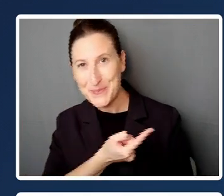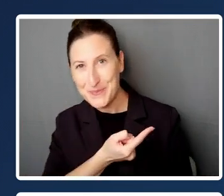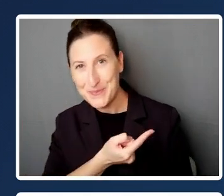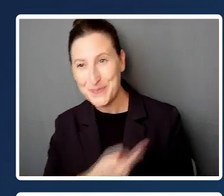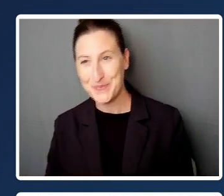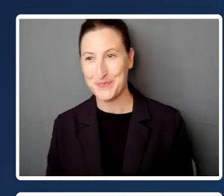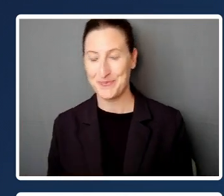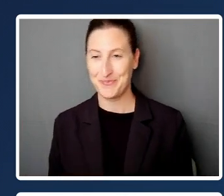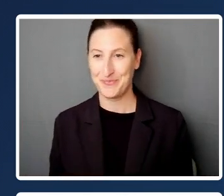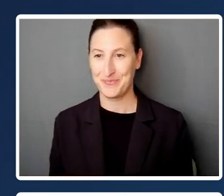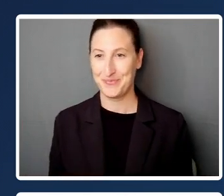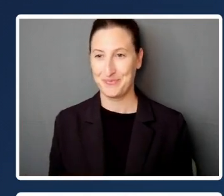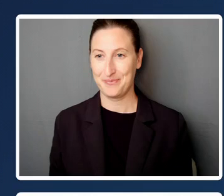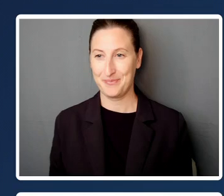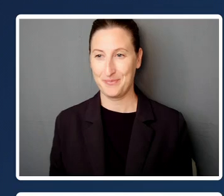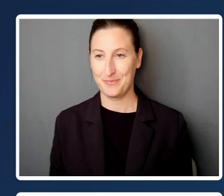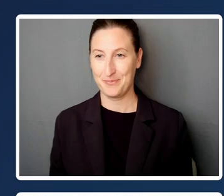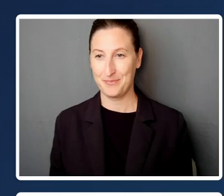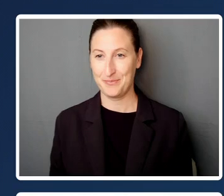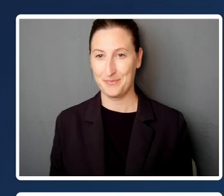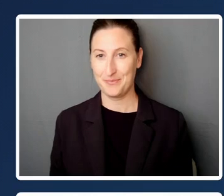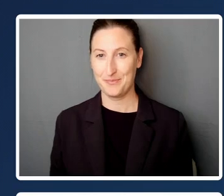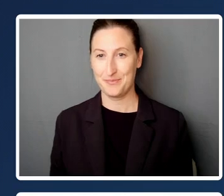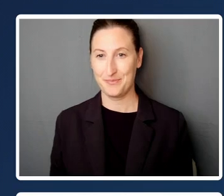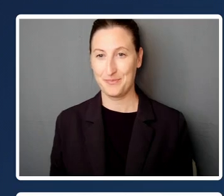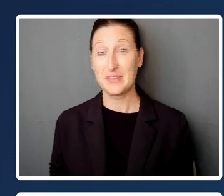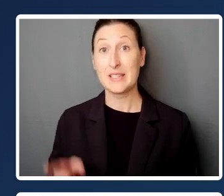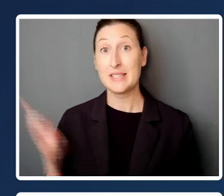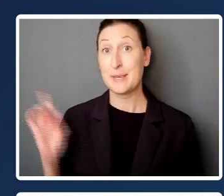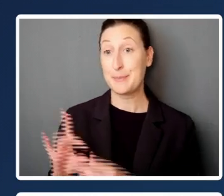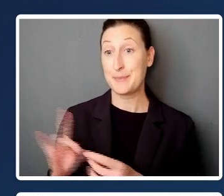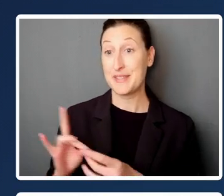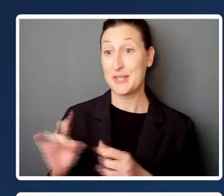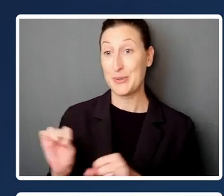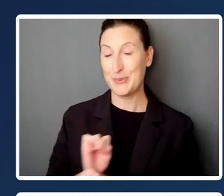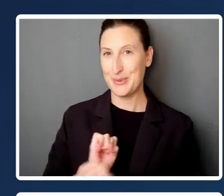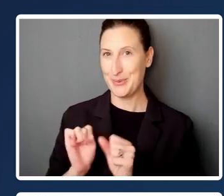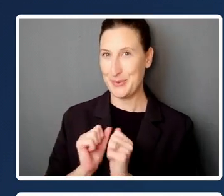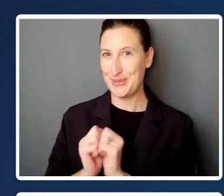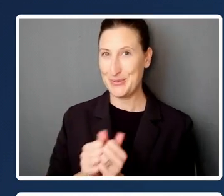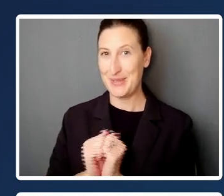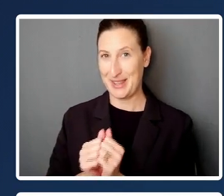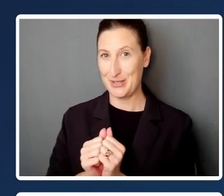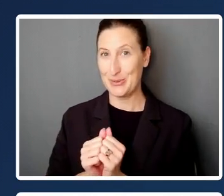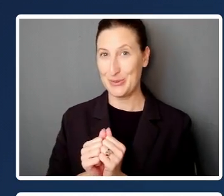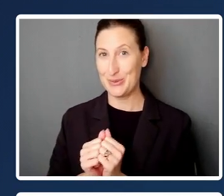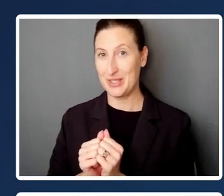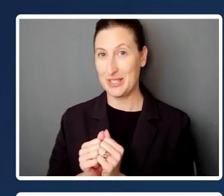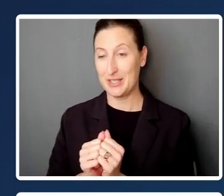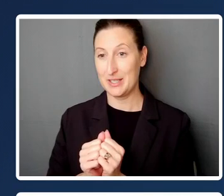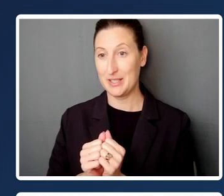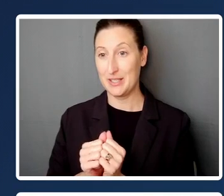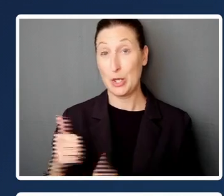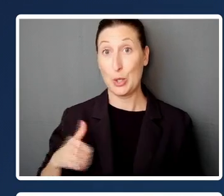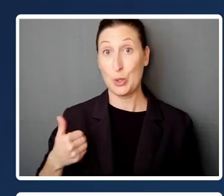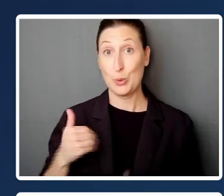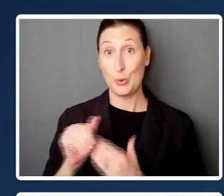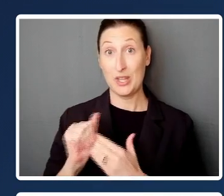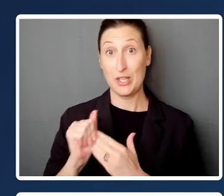As Maureen mentioned, we got to work together on the Youth Leadership Team. And so, when we got